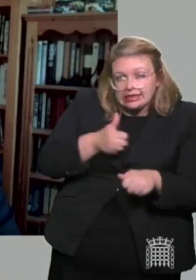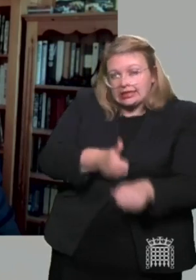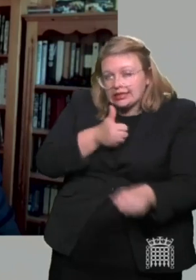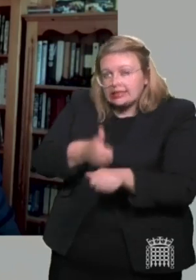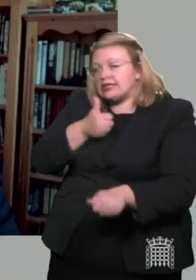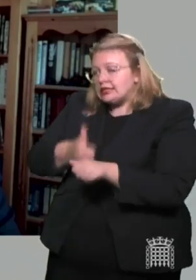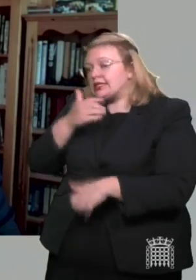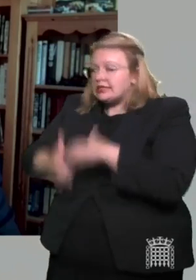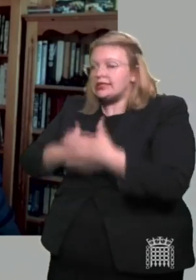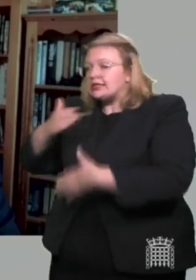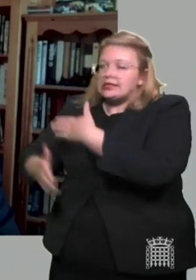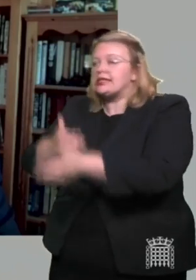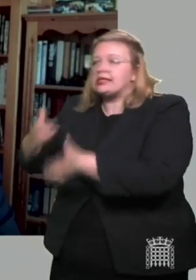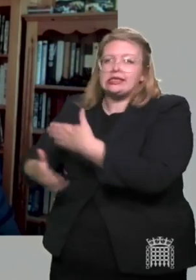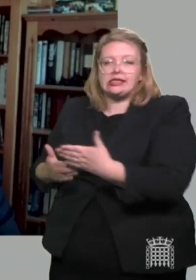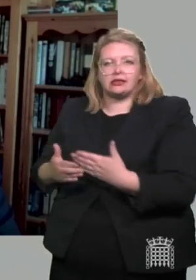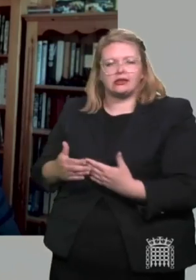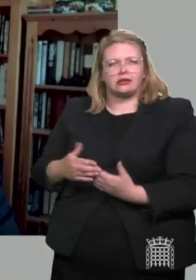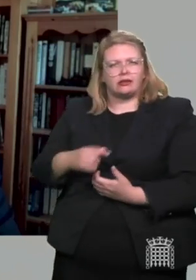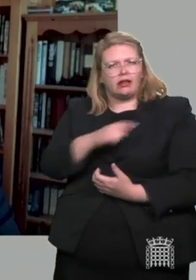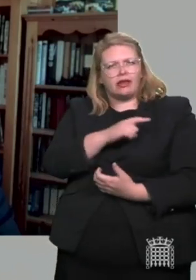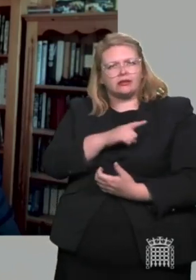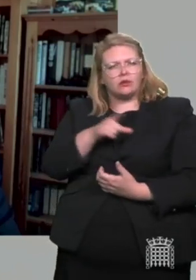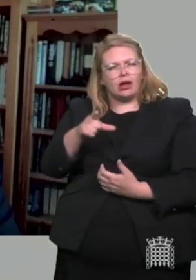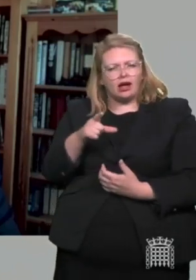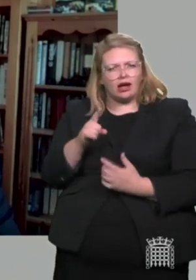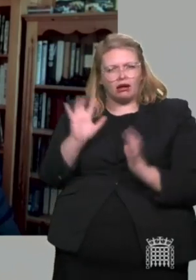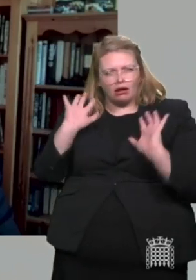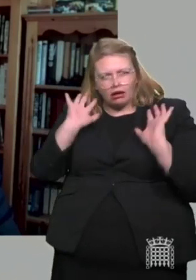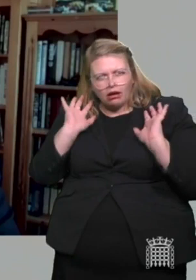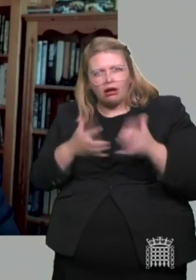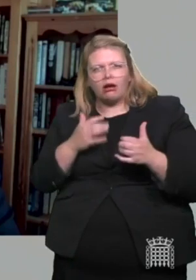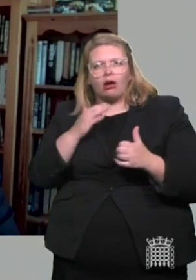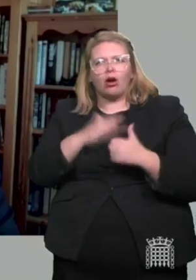Prime Minister’s remark that he would rather let the bodies pile high in their thousands